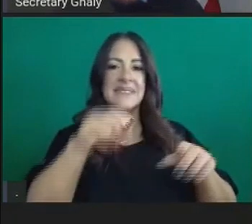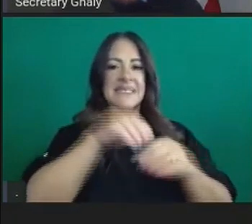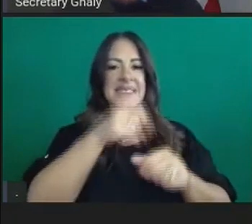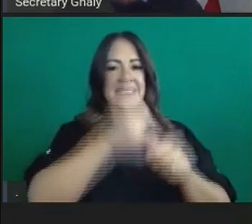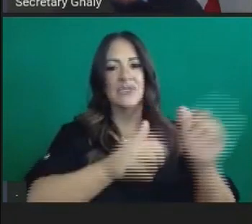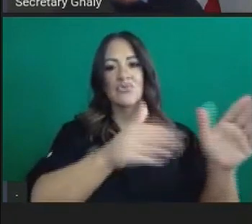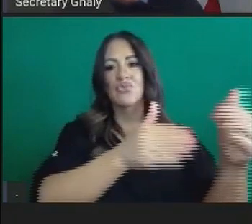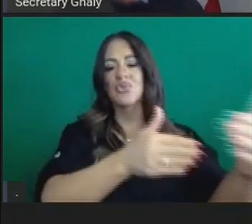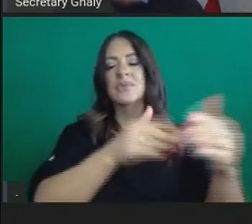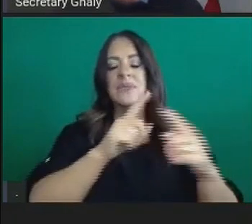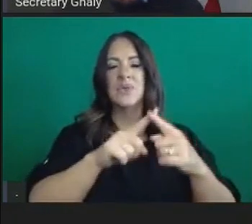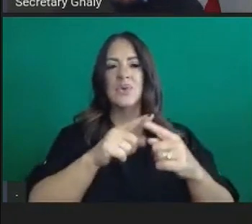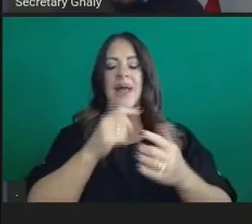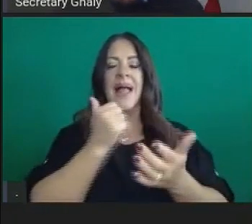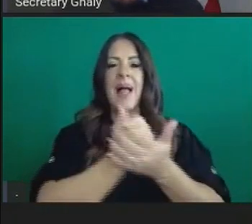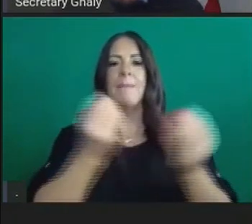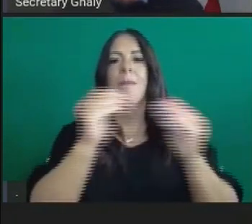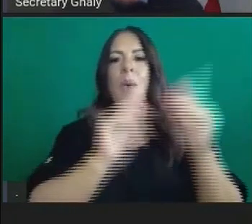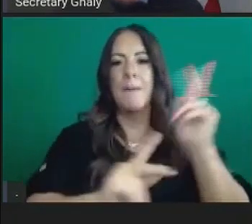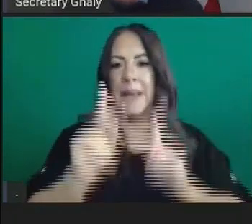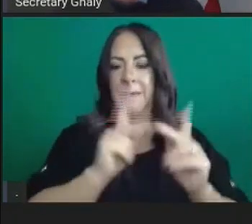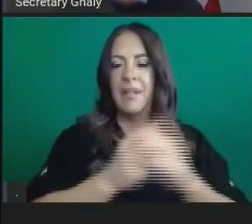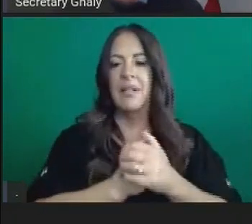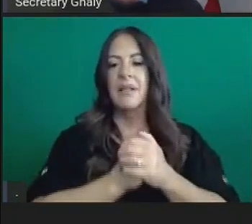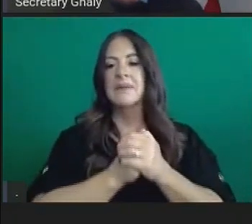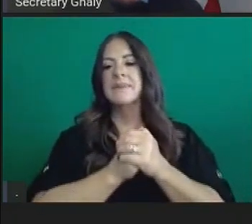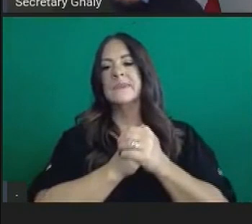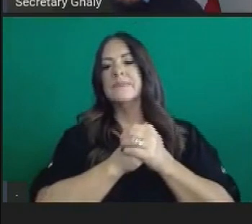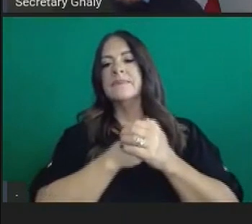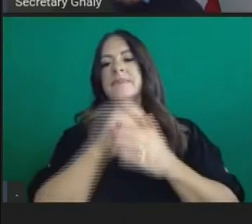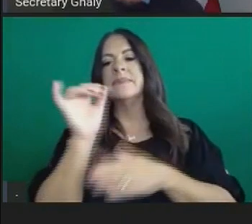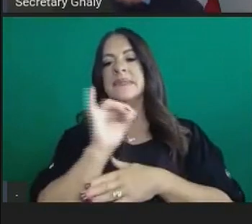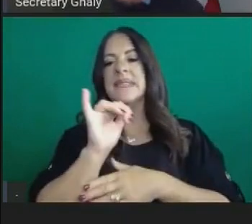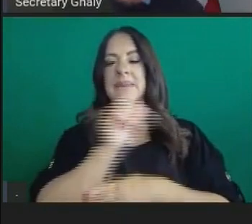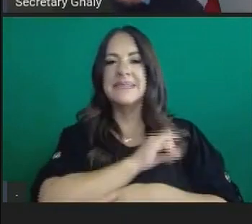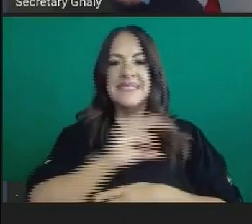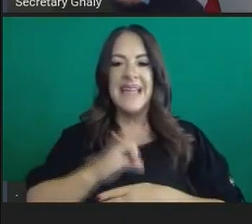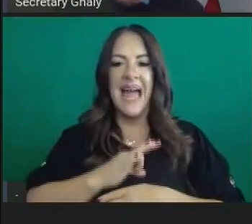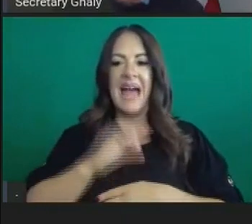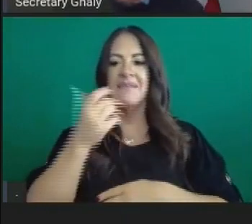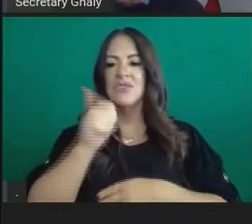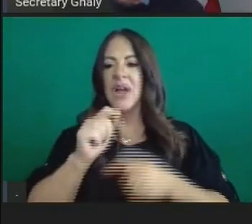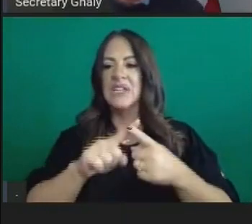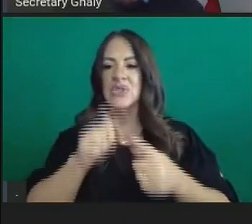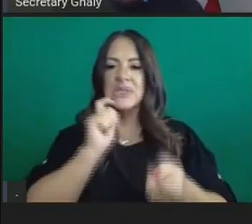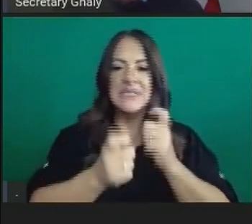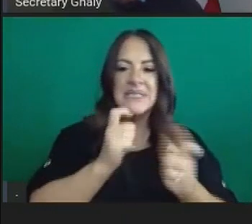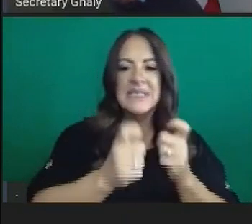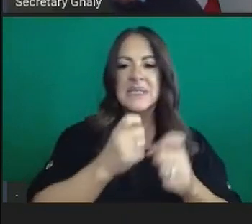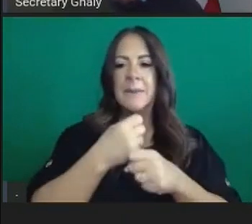DOUBLE OR MORE ROOMS, STAFF WHO ARE WORKING LONGER SHIFTS AND DIFFERENT STAFFING CONFIGURATIONS WITH DIFFERENT